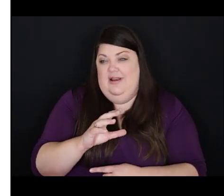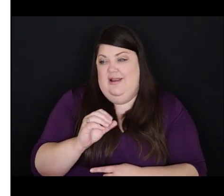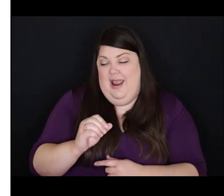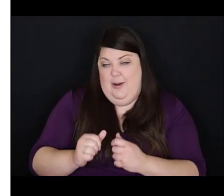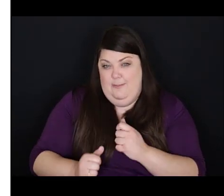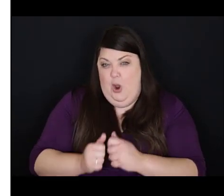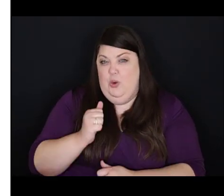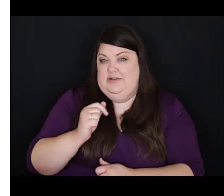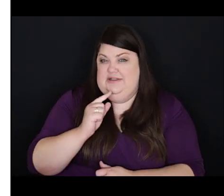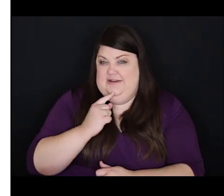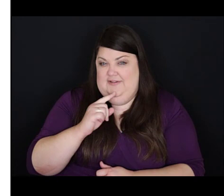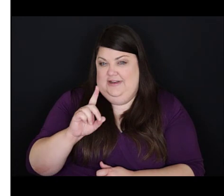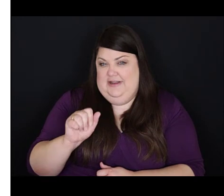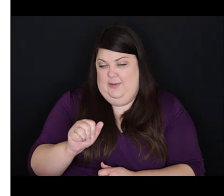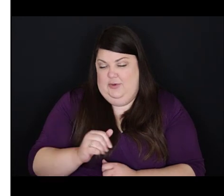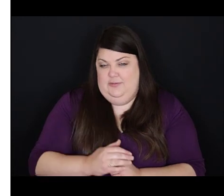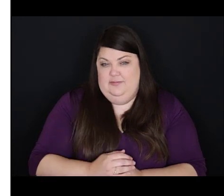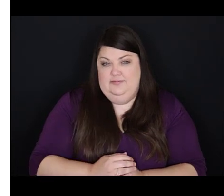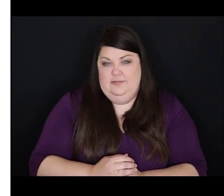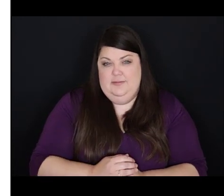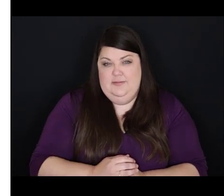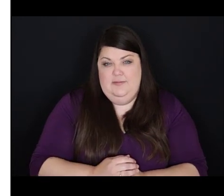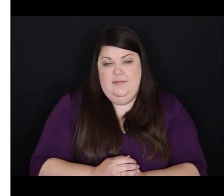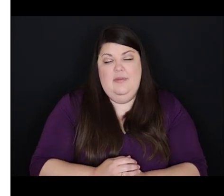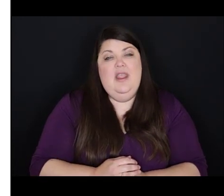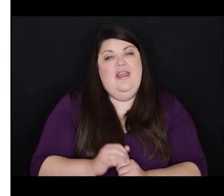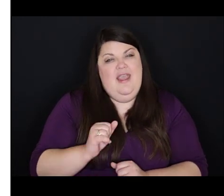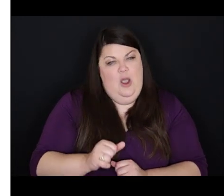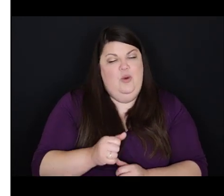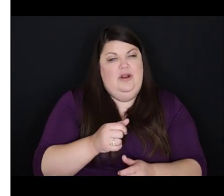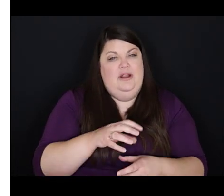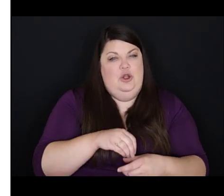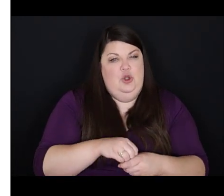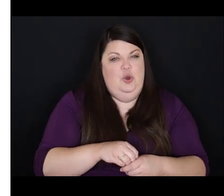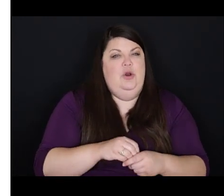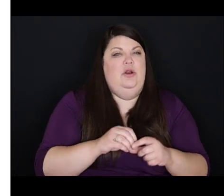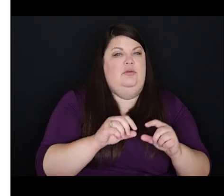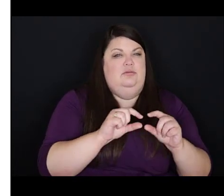significantly disabled, it would include a row for each priority category for all